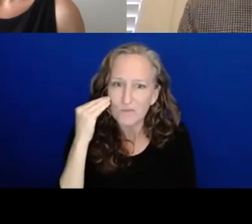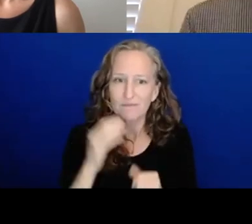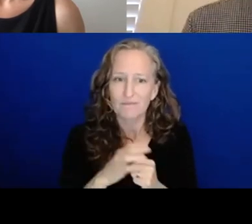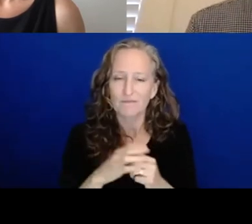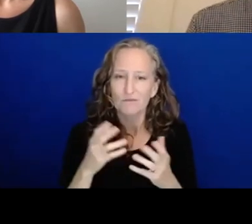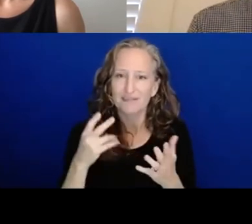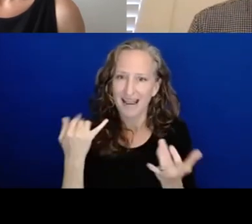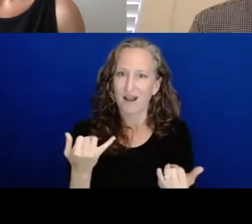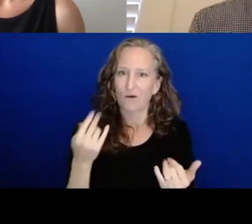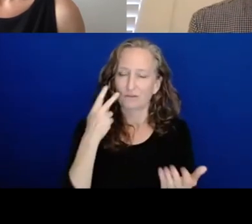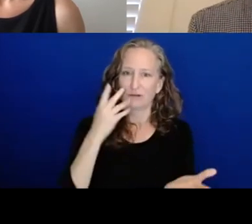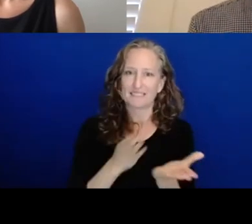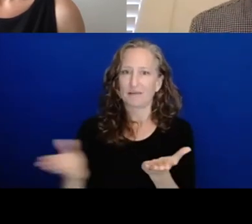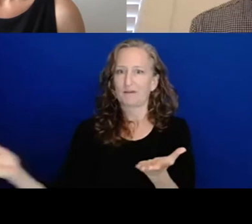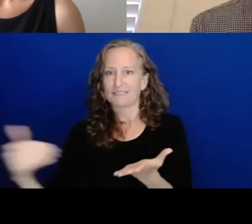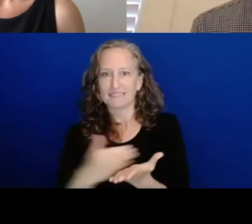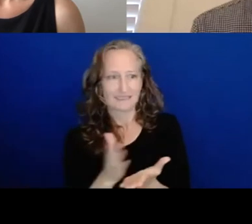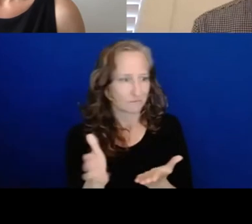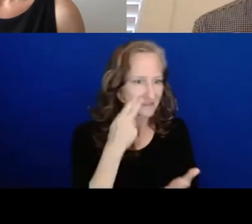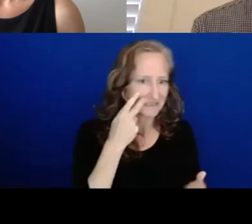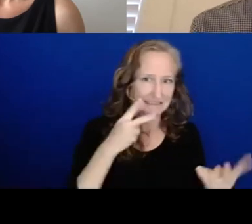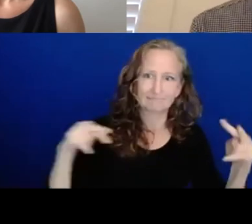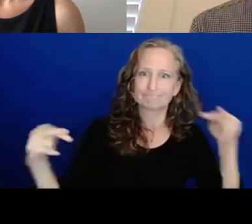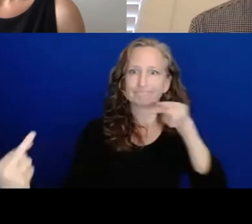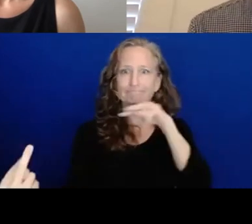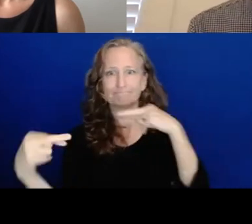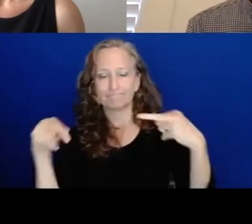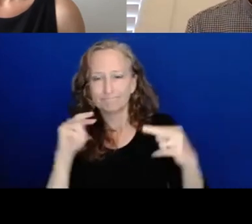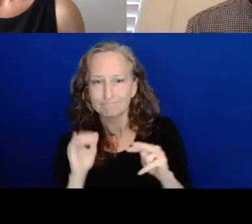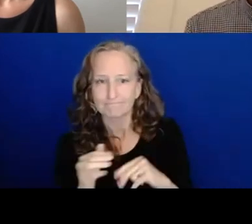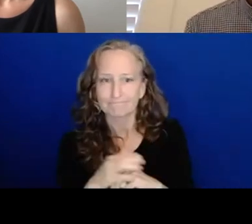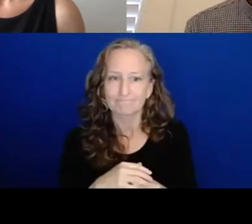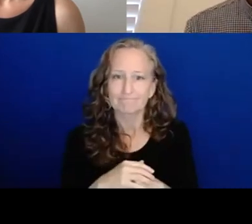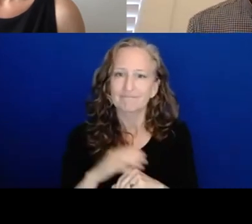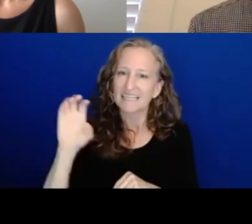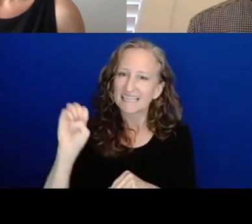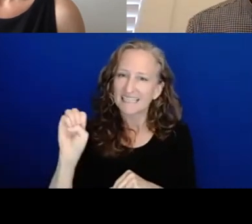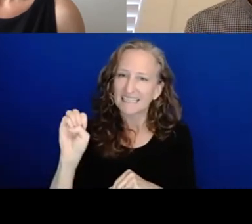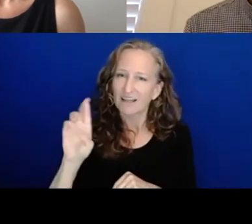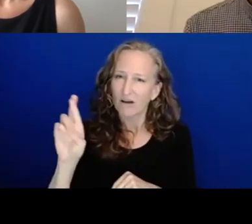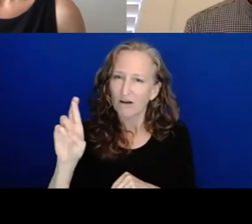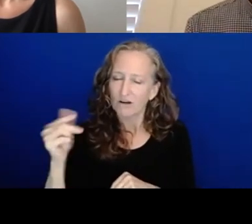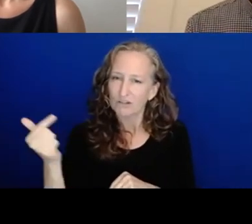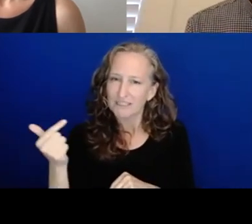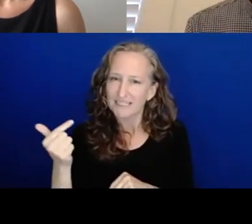that we're being given is, I think, part of ERGs are certainly morphing to be more intersectional.